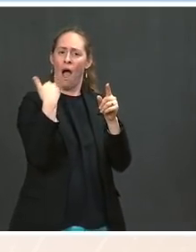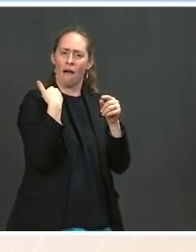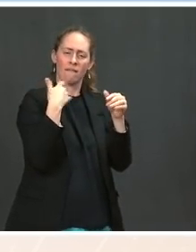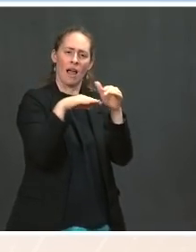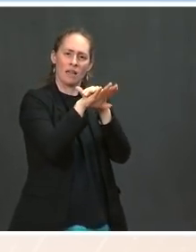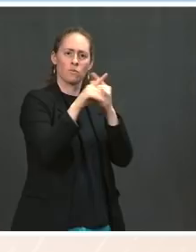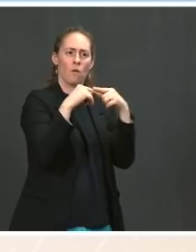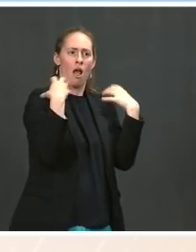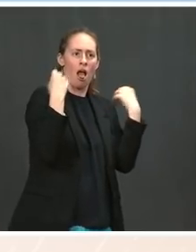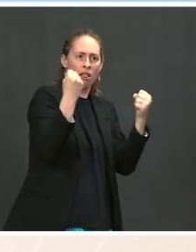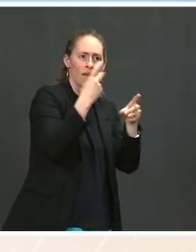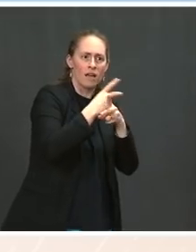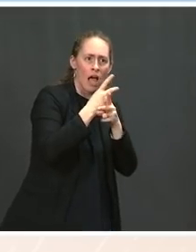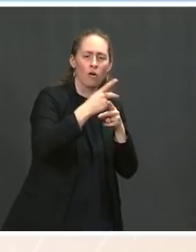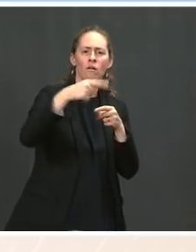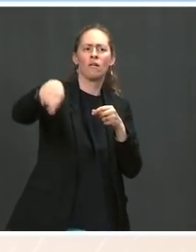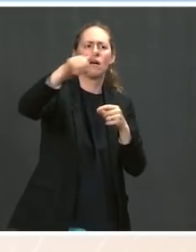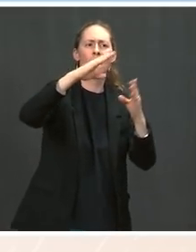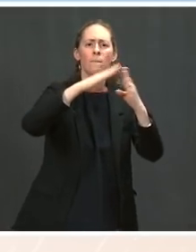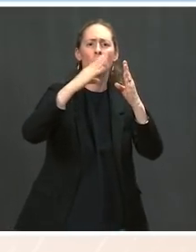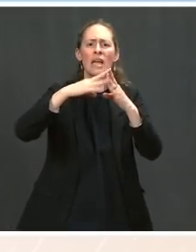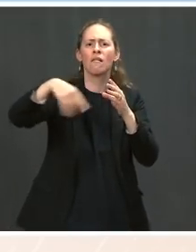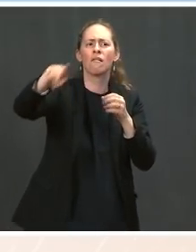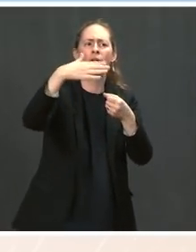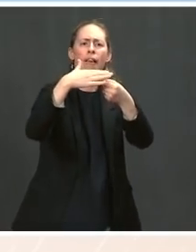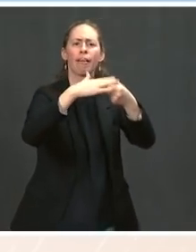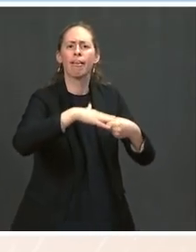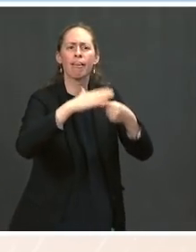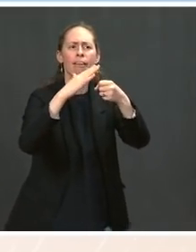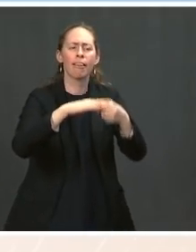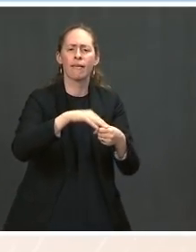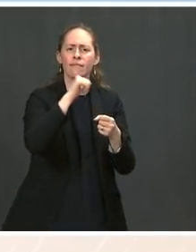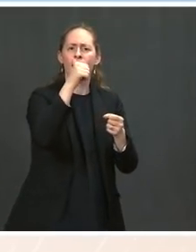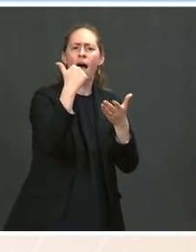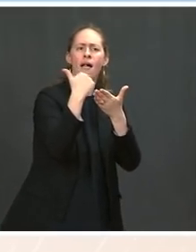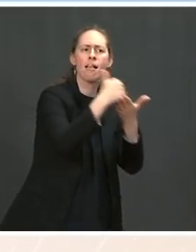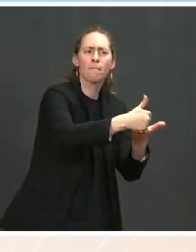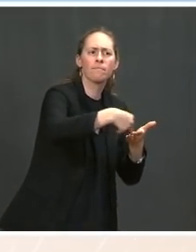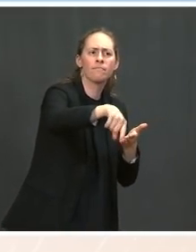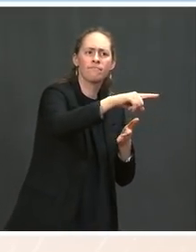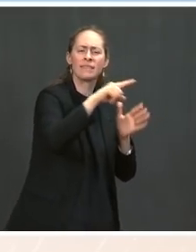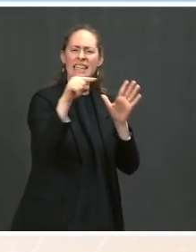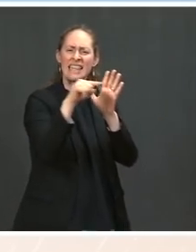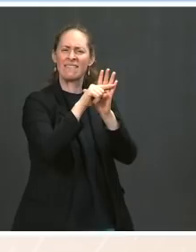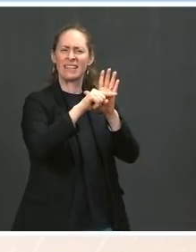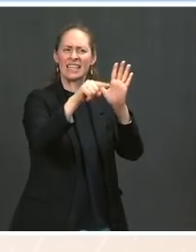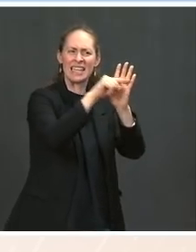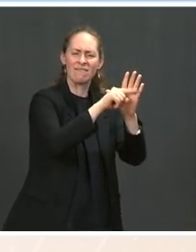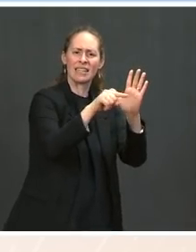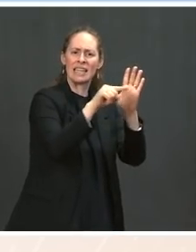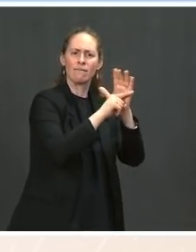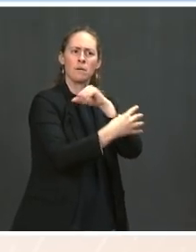in communities that have been marginalized, underserved, adversely affected by persistent poverty -- is always going to be something the President fights for.